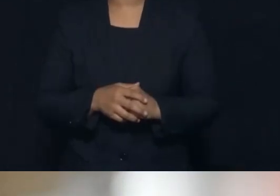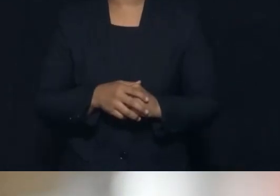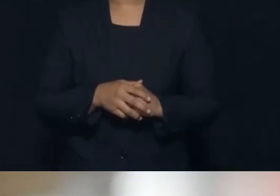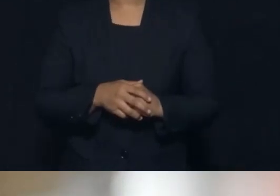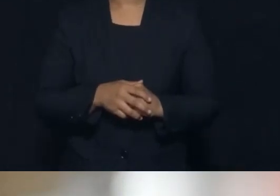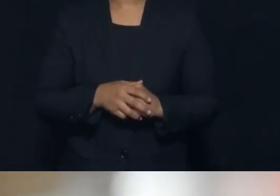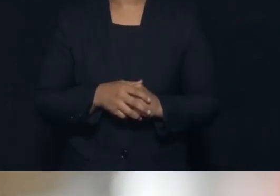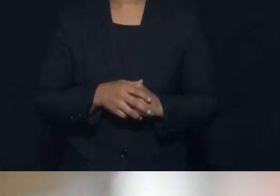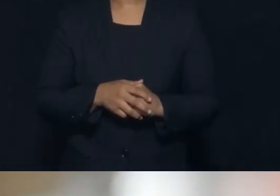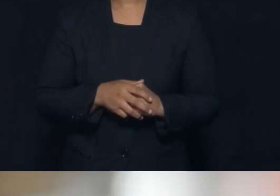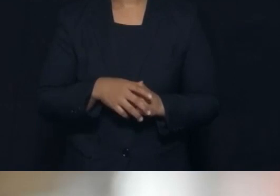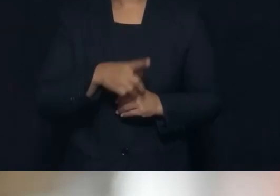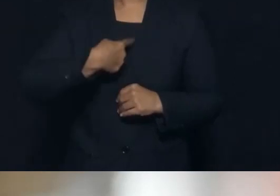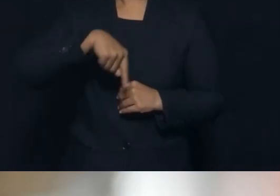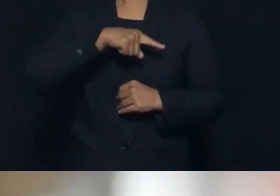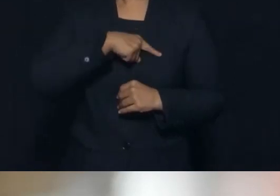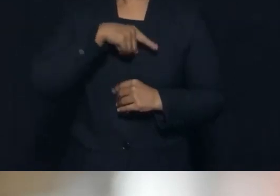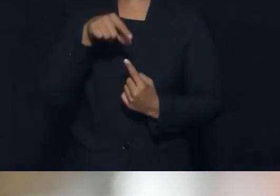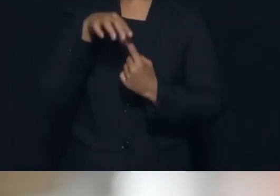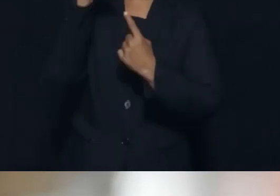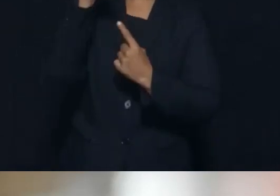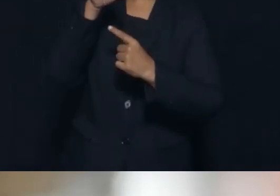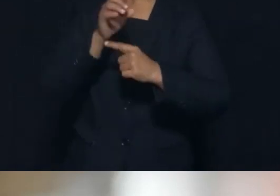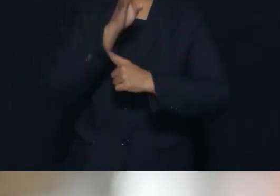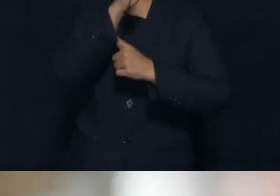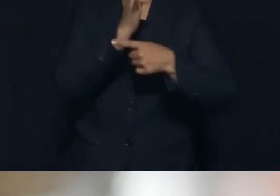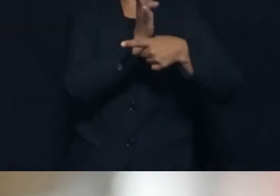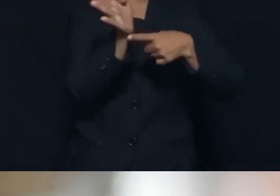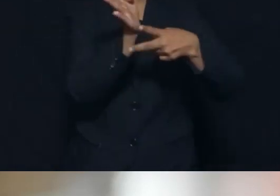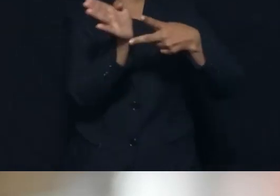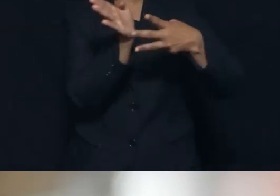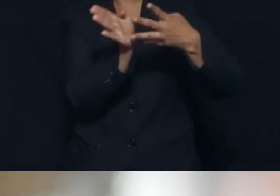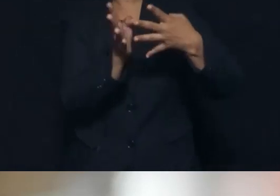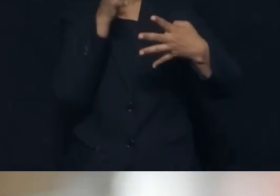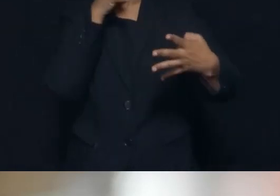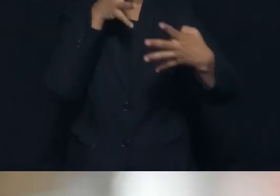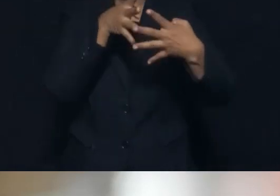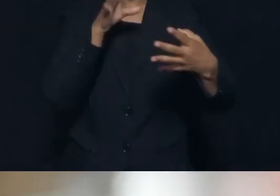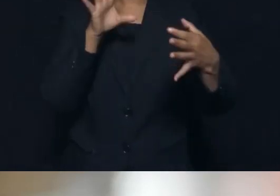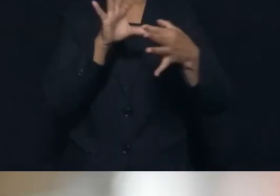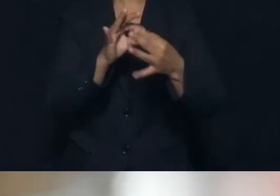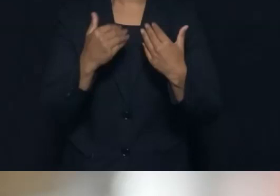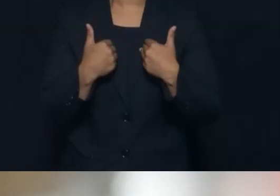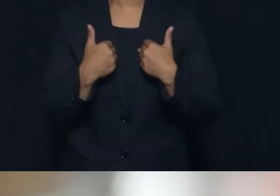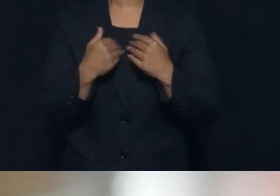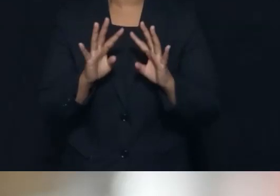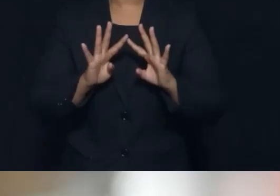a year and we will have a big library with the most important resources, the most important